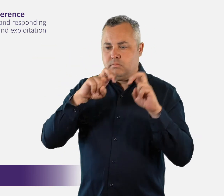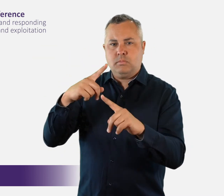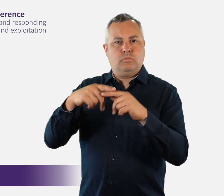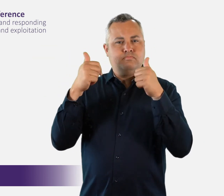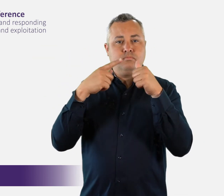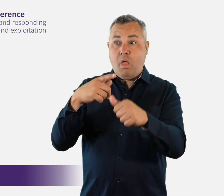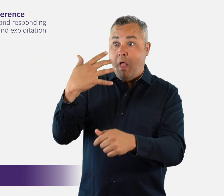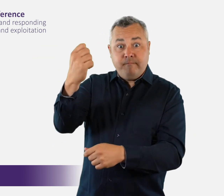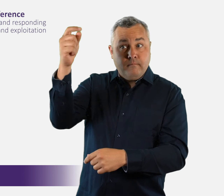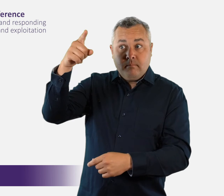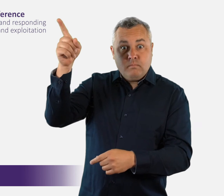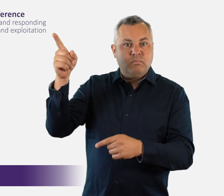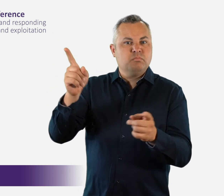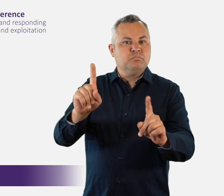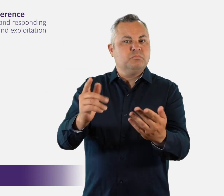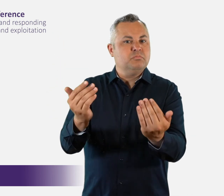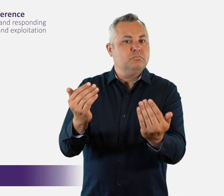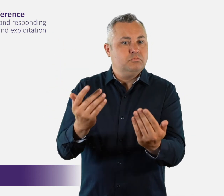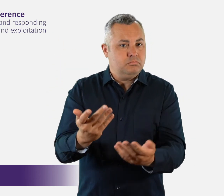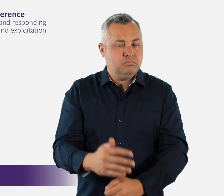and responses to violence, abuse, neglect or exploitation in education and learning settings?